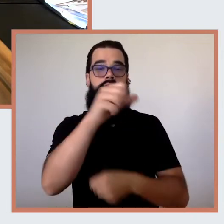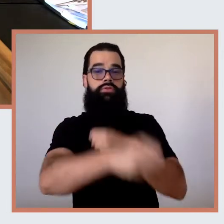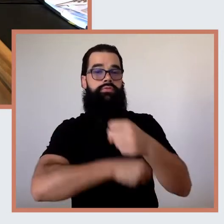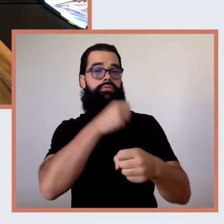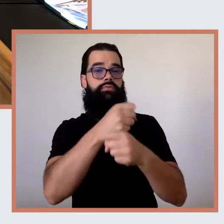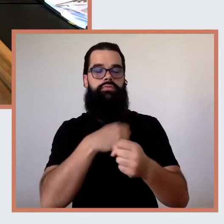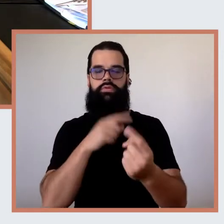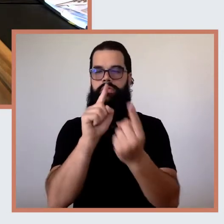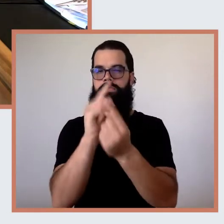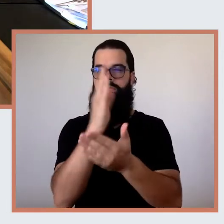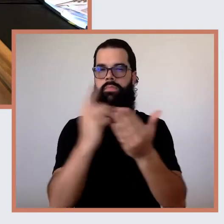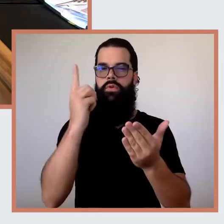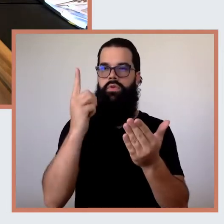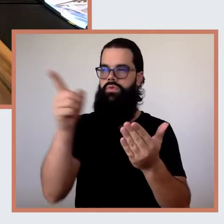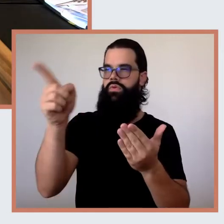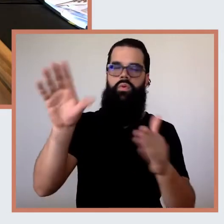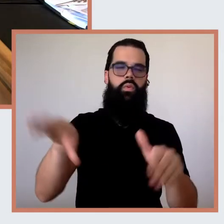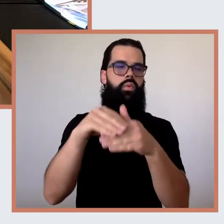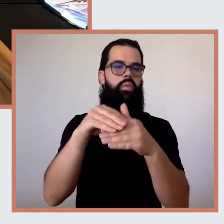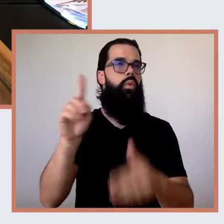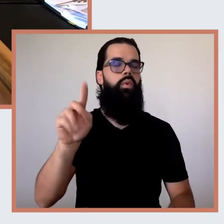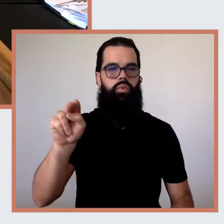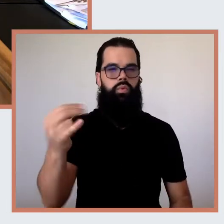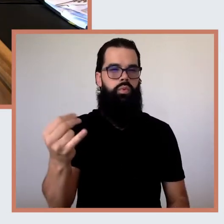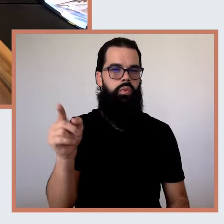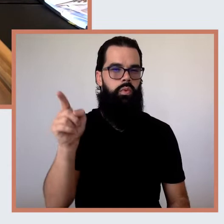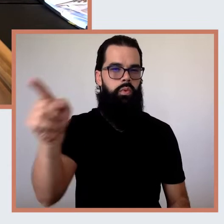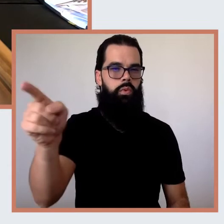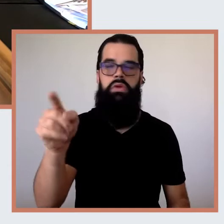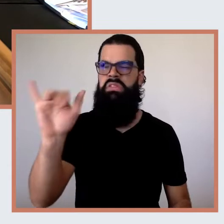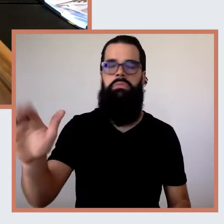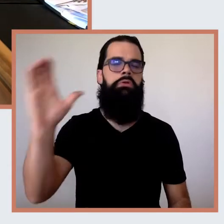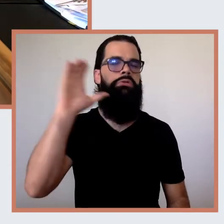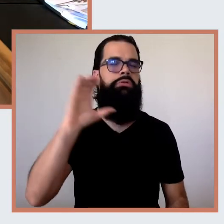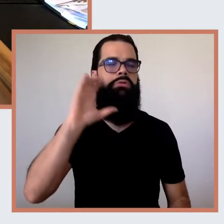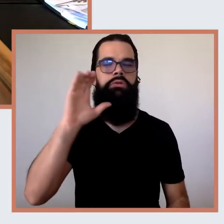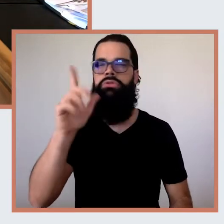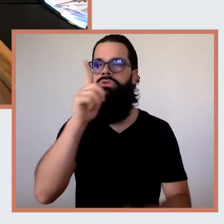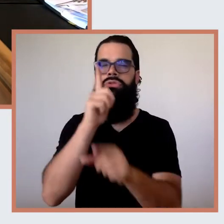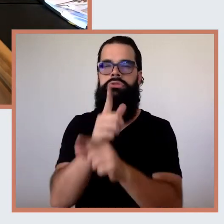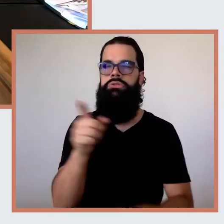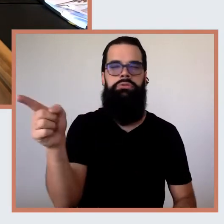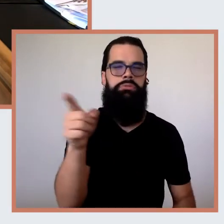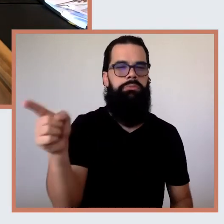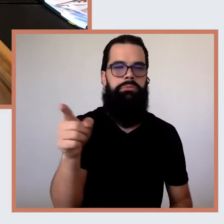of that year, meet someone at a wedding back in New Jersey who said, :Hey, you should look up my cousin and my sister,